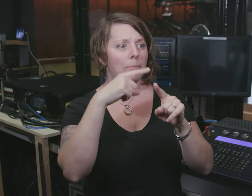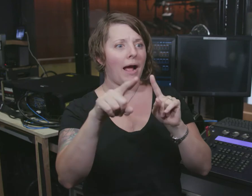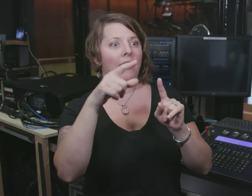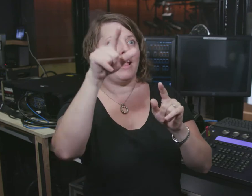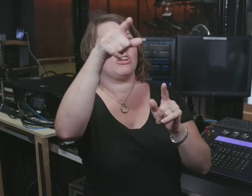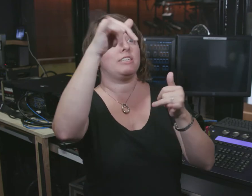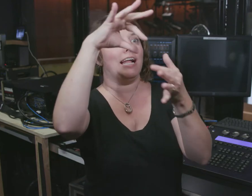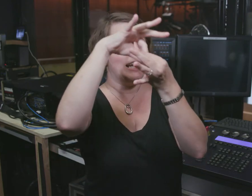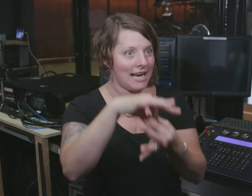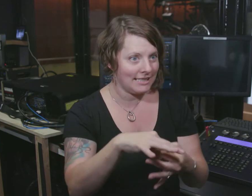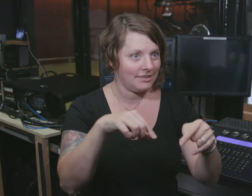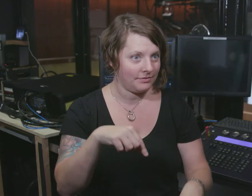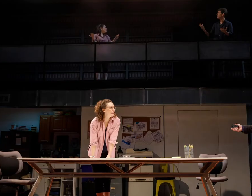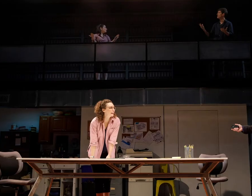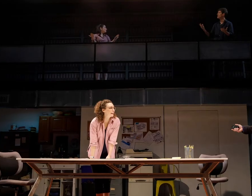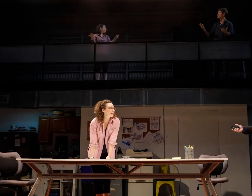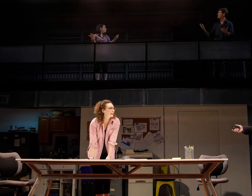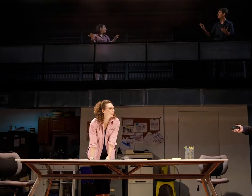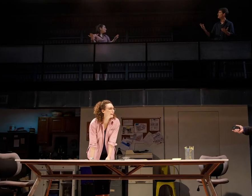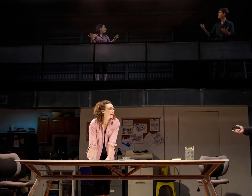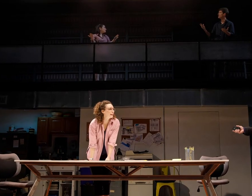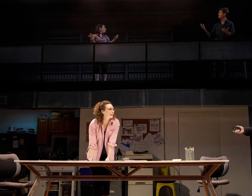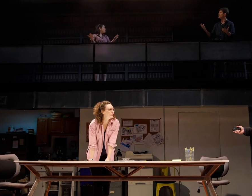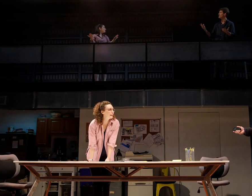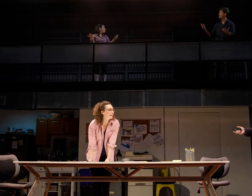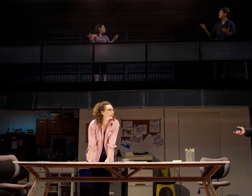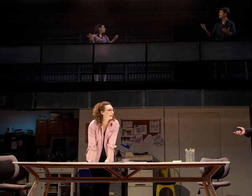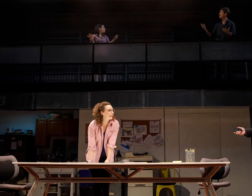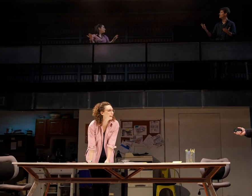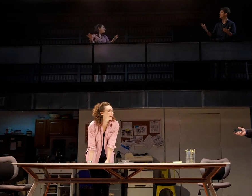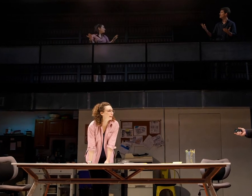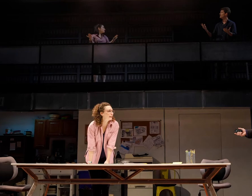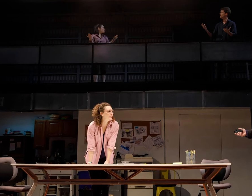but that it remains visually connected to the action below.